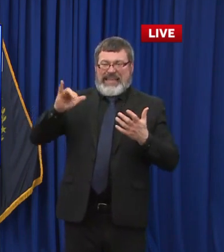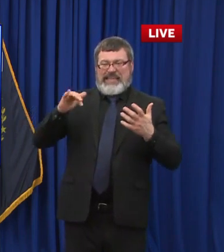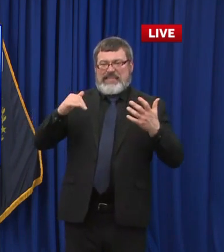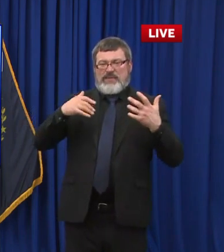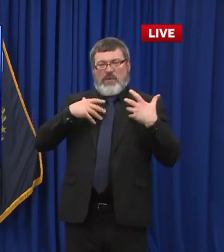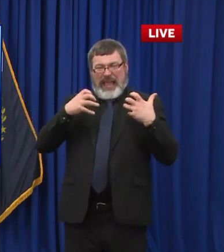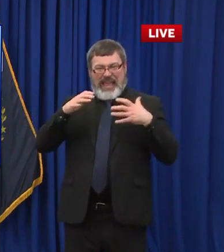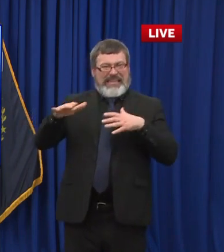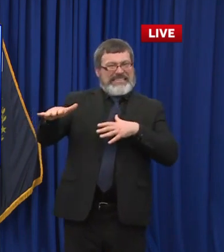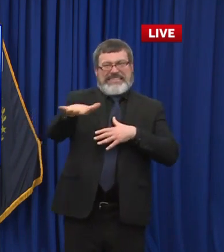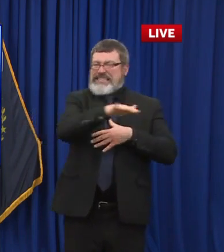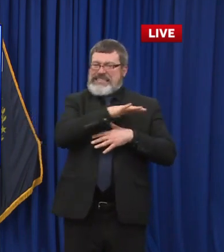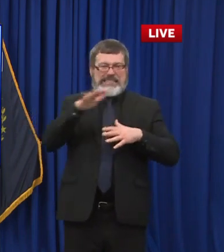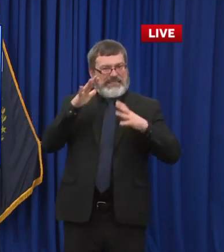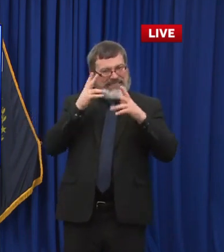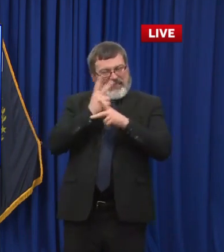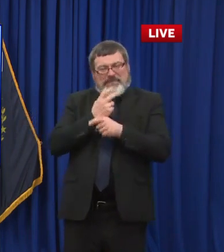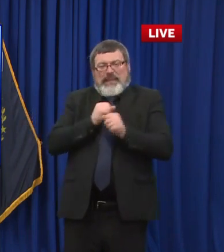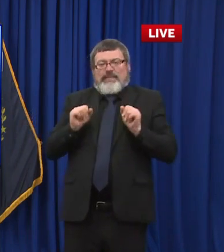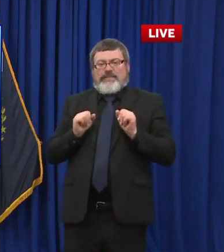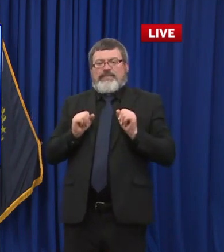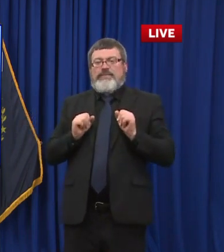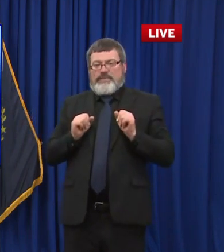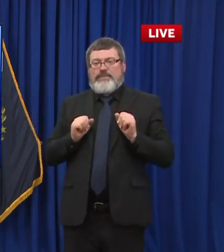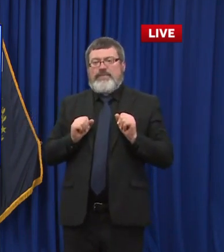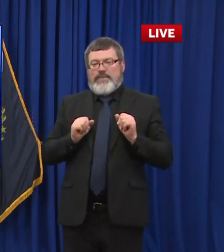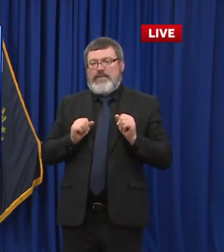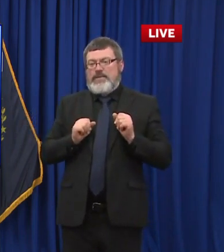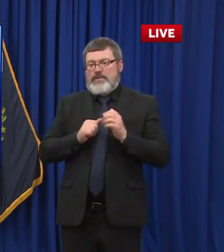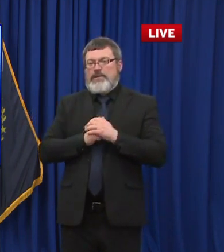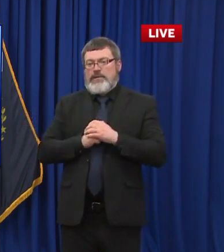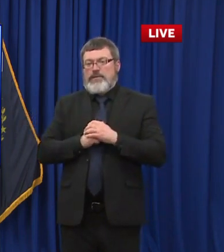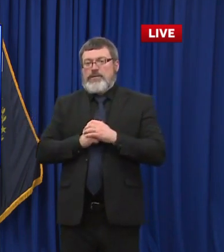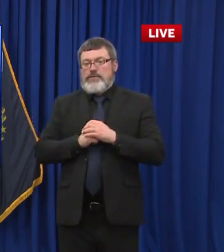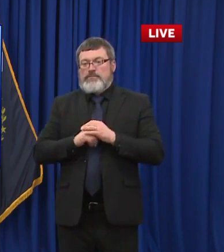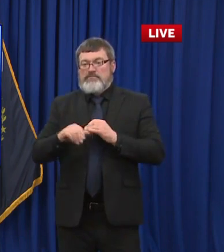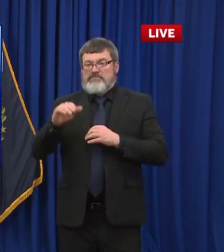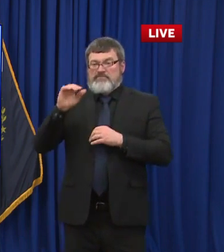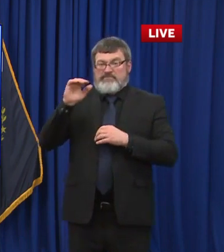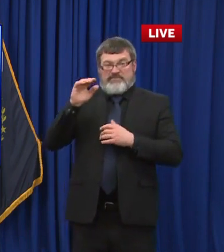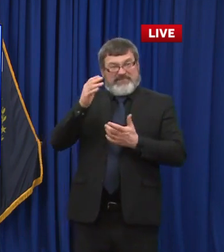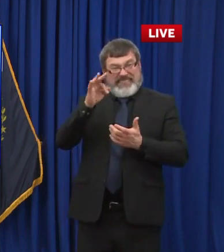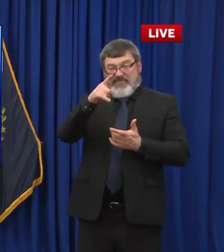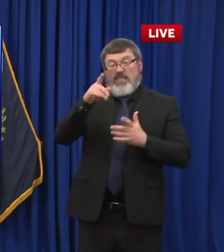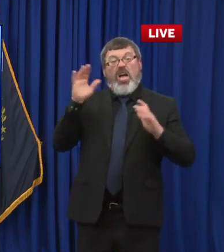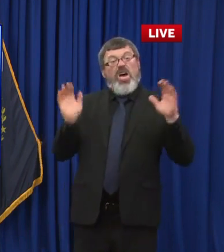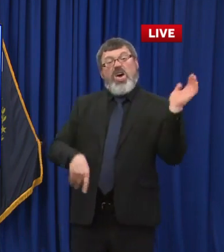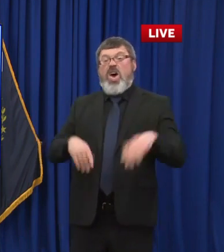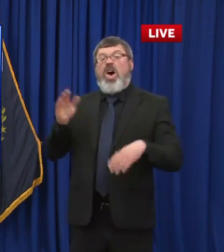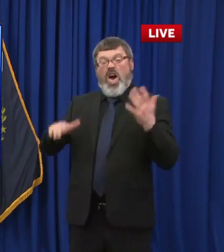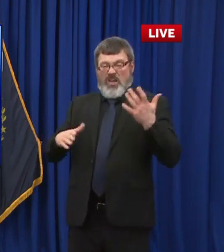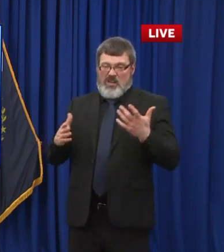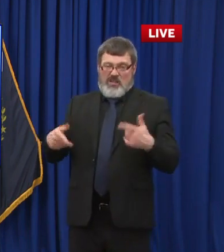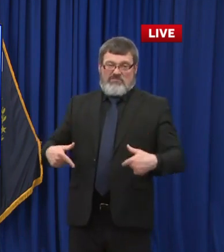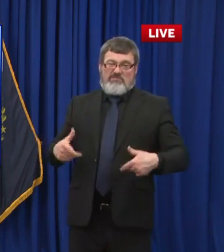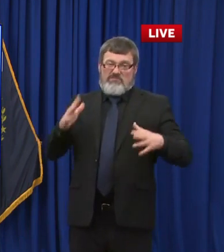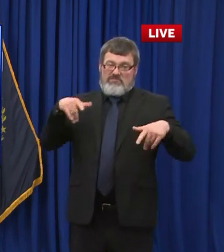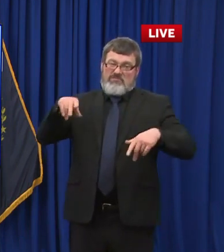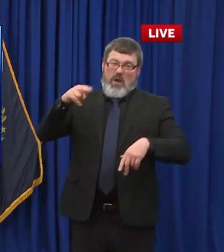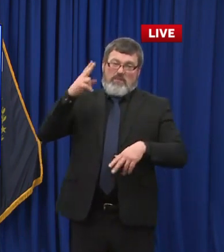THOSE ARE STILL THE PRIMARY WAYS TO CONTROL THE SPREAD OF THIS VIRUS AND BRING THE NUMBERS DOWN.